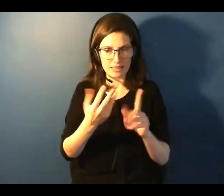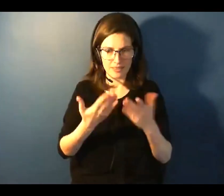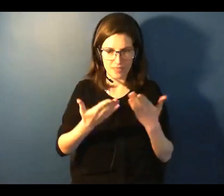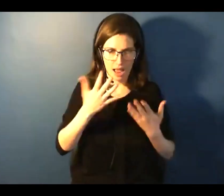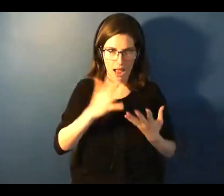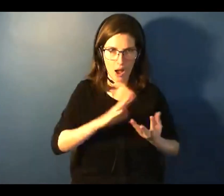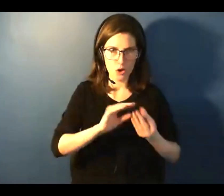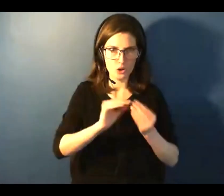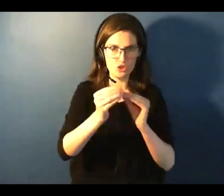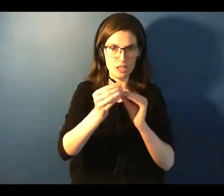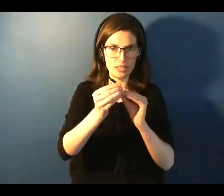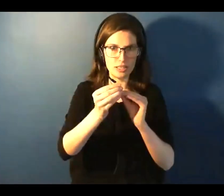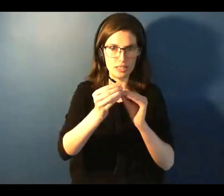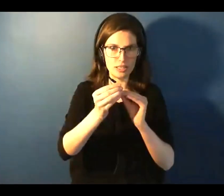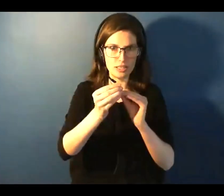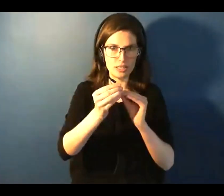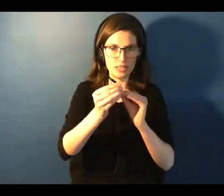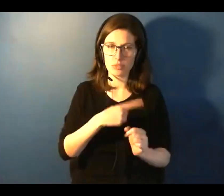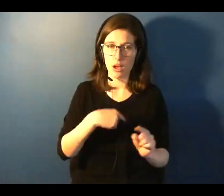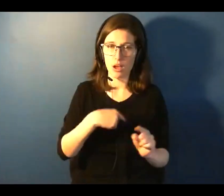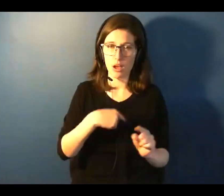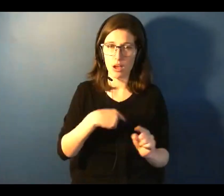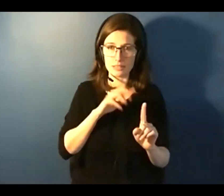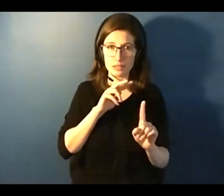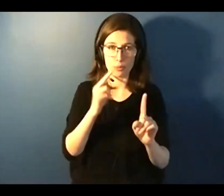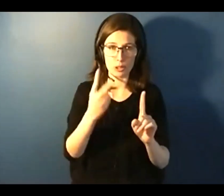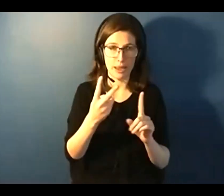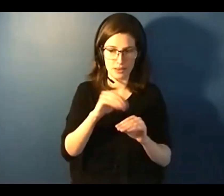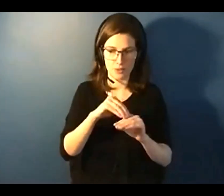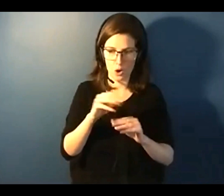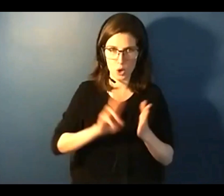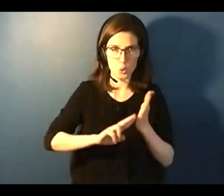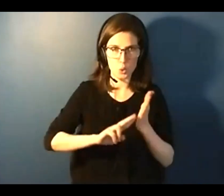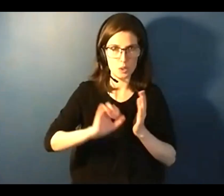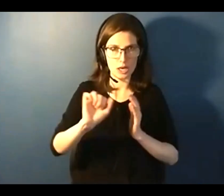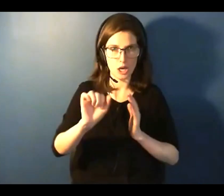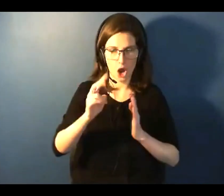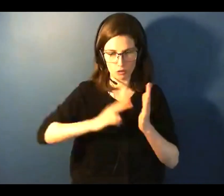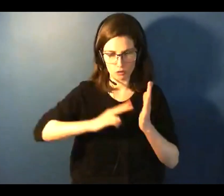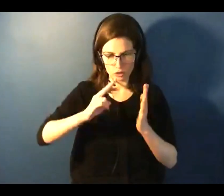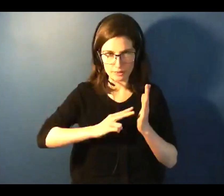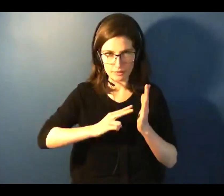it was like working with her texts in the very beginning. And it's not often we get